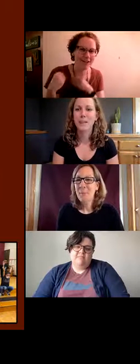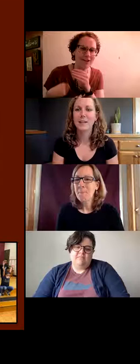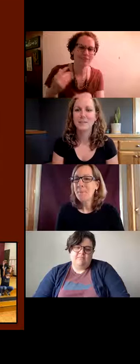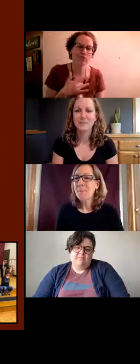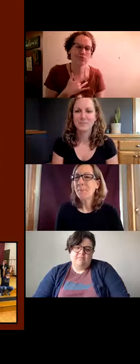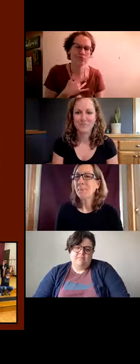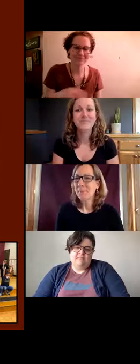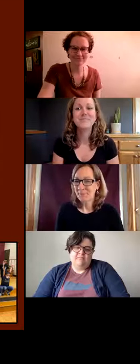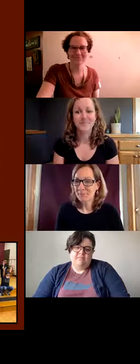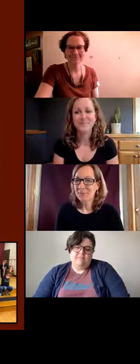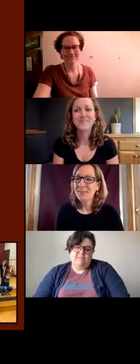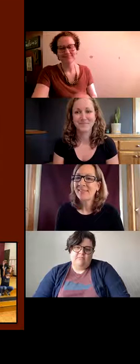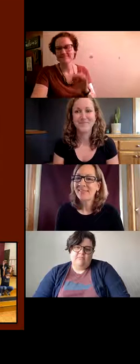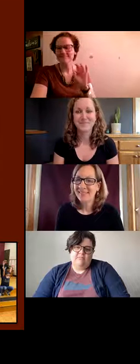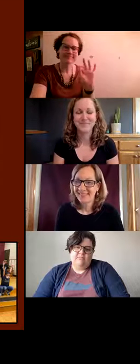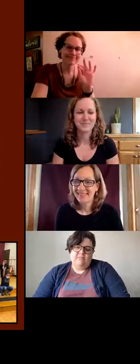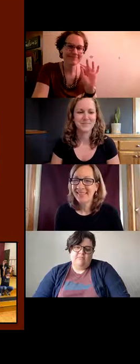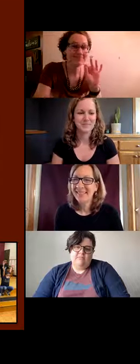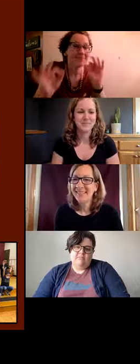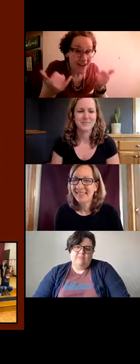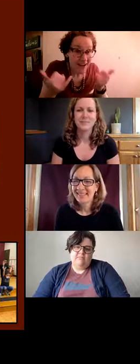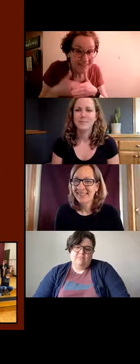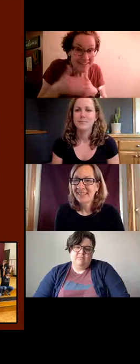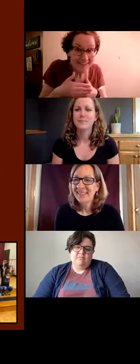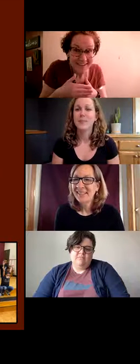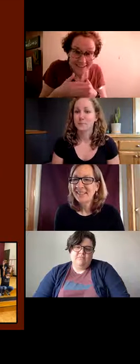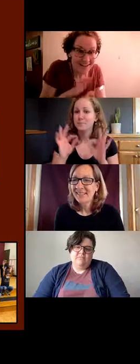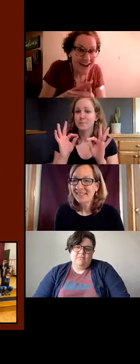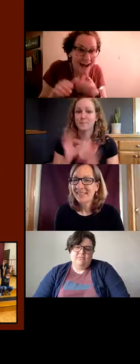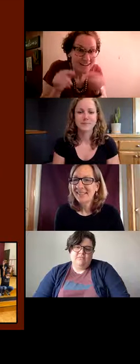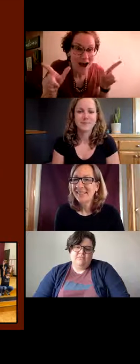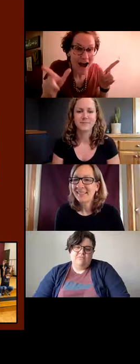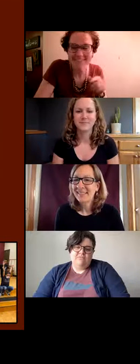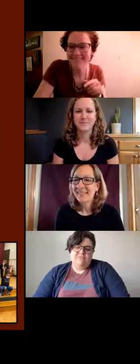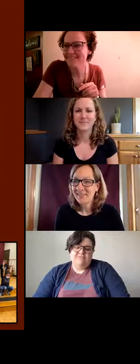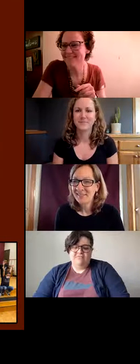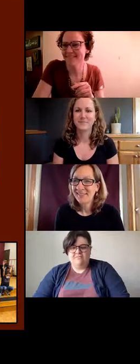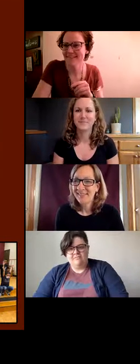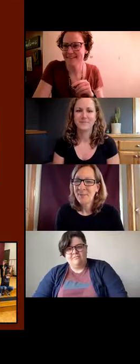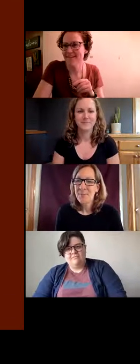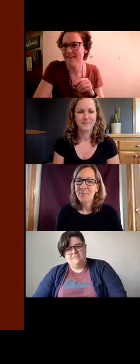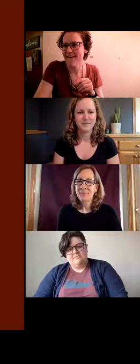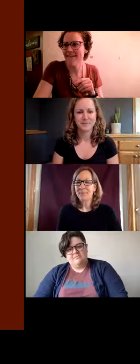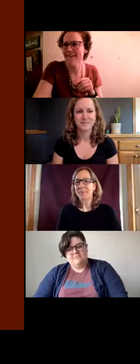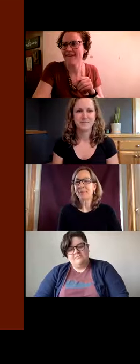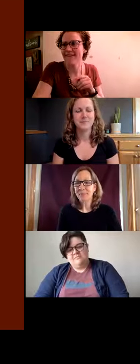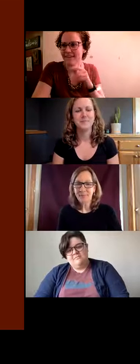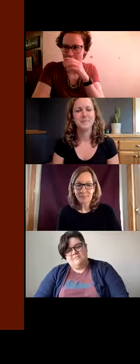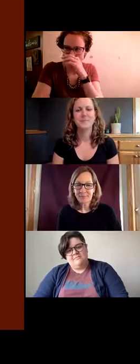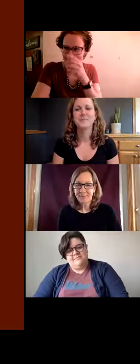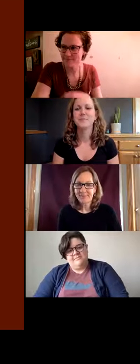Chelsea: Yes. ASL heritage day. Yes, that's always the best. Okay, now the next thing. Got a little surprise.